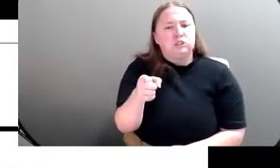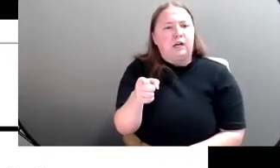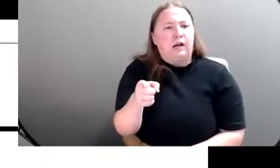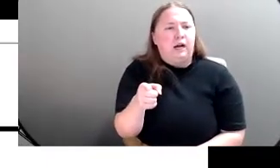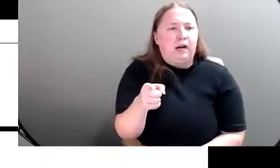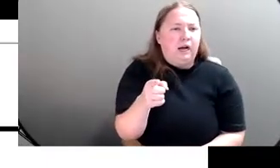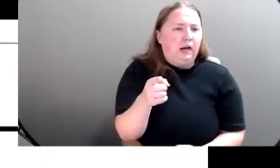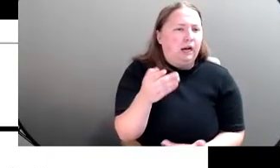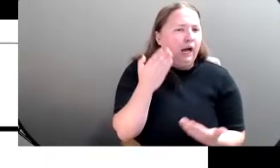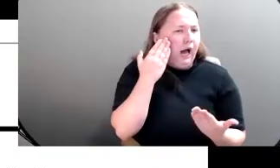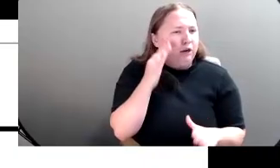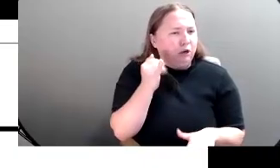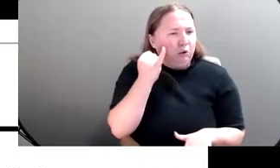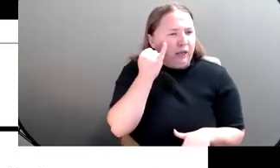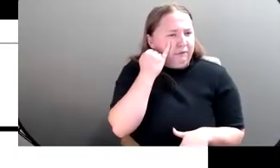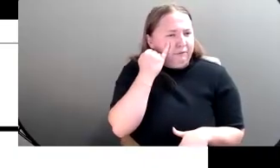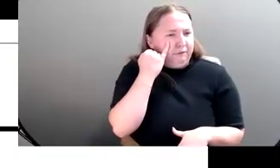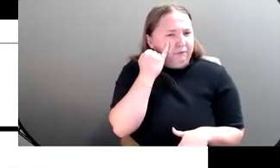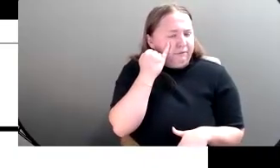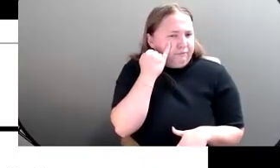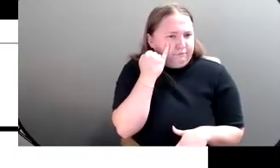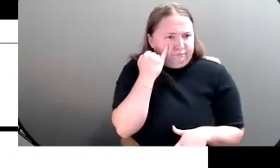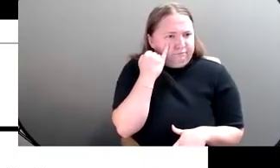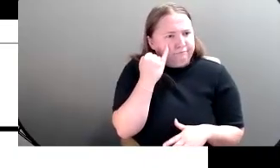if I've come across this before, but I want to kind of talk about this a little bit.